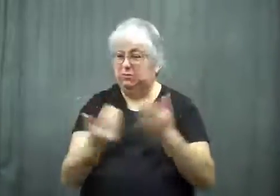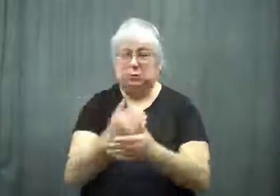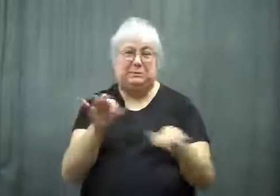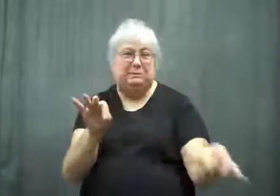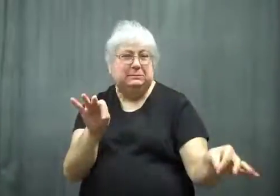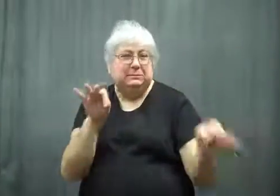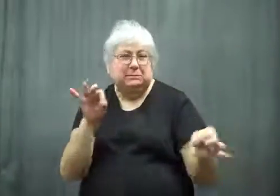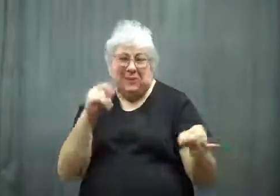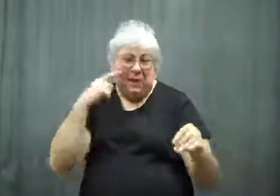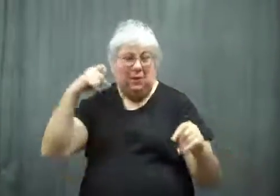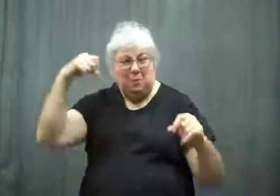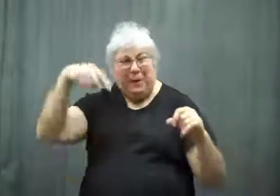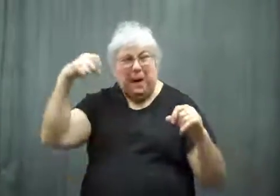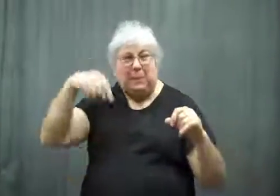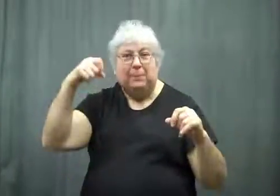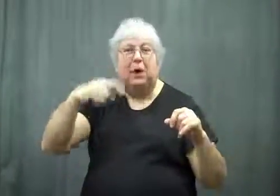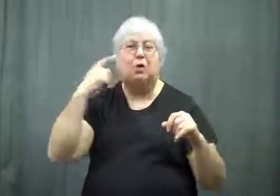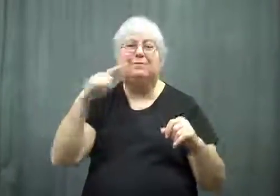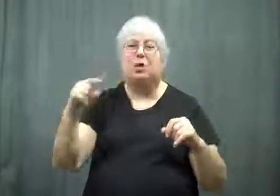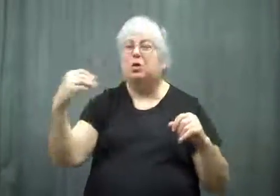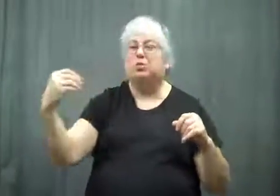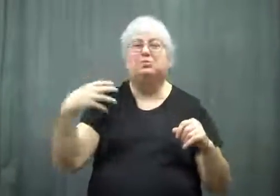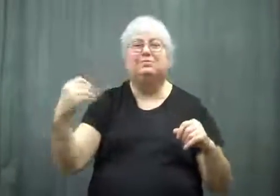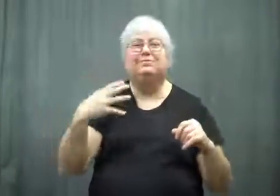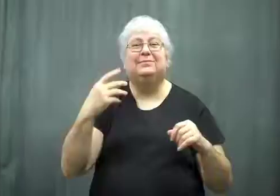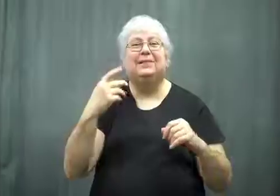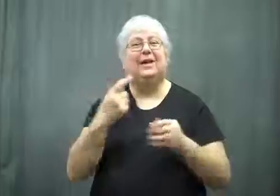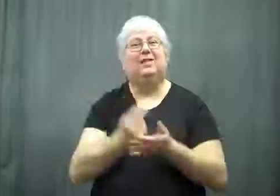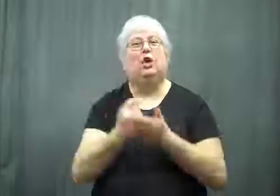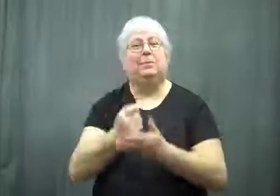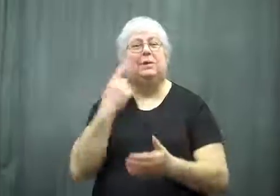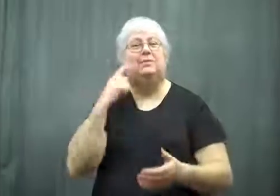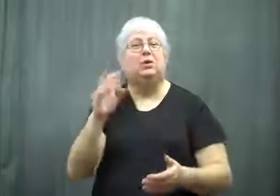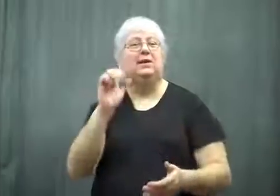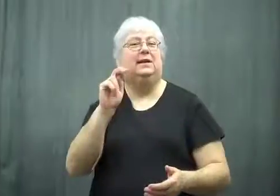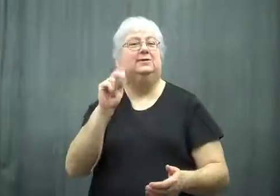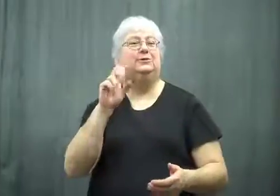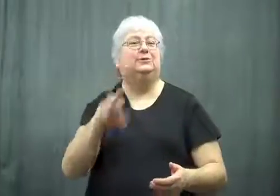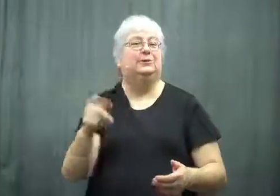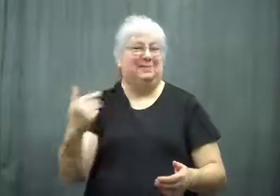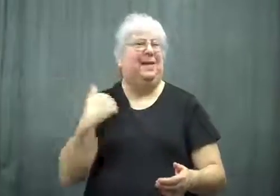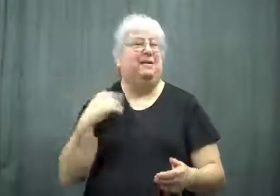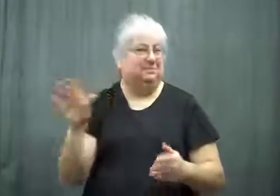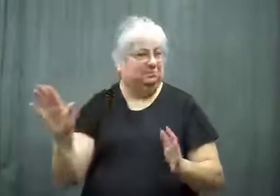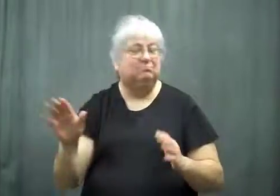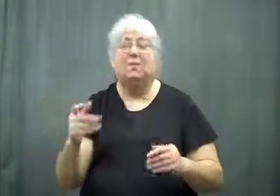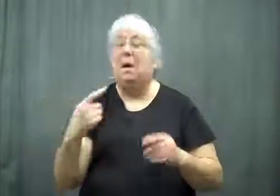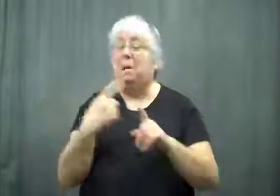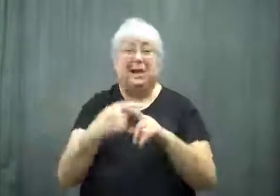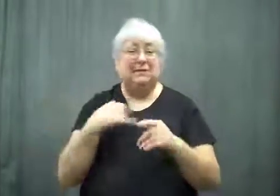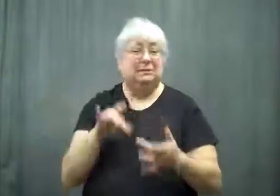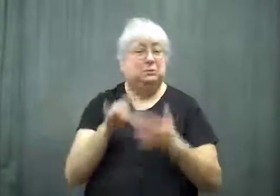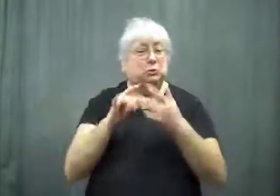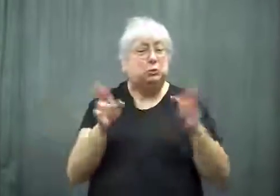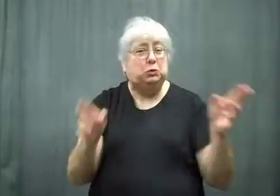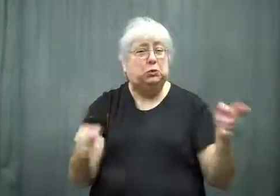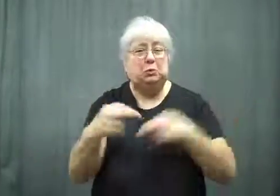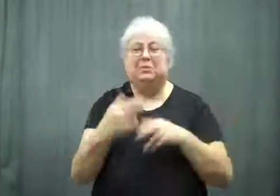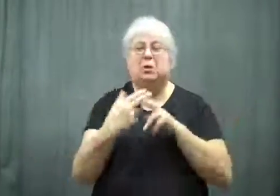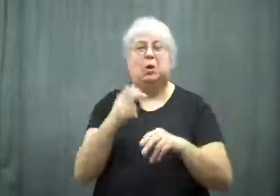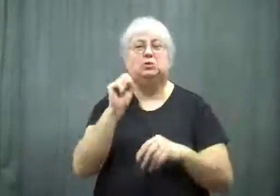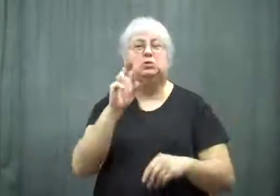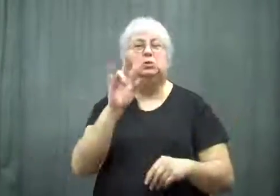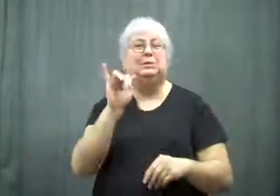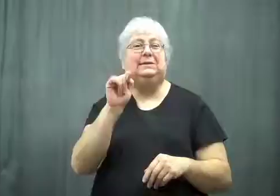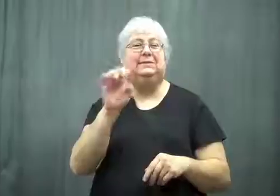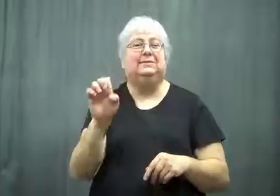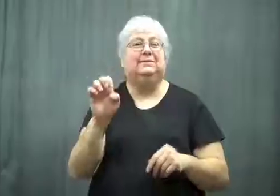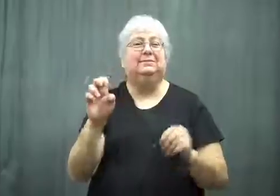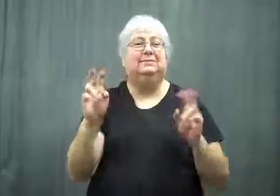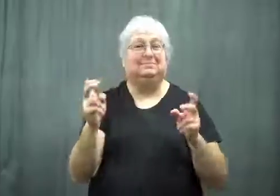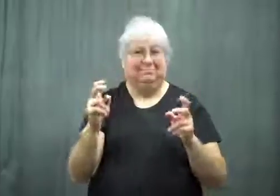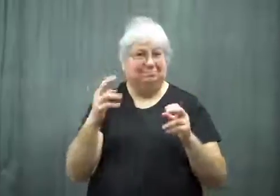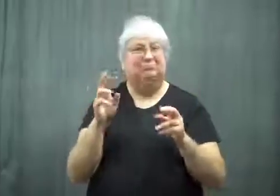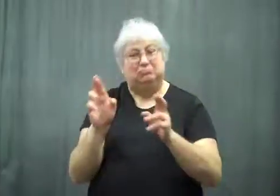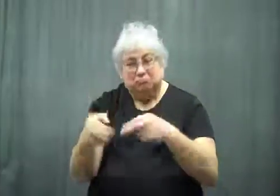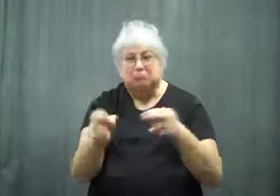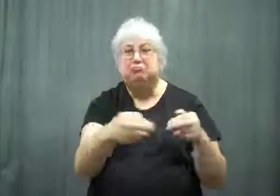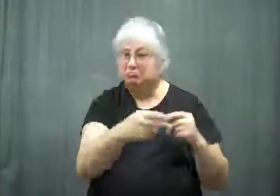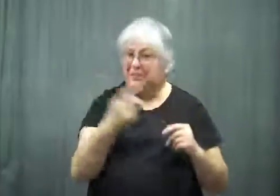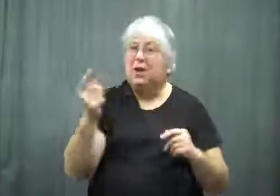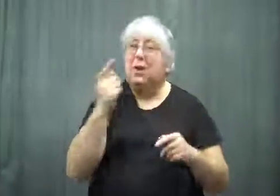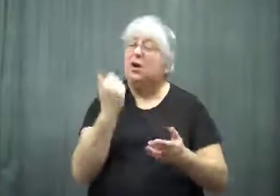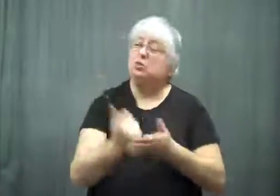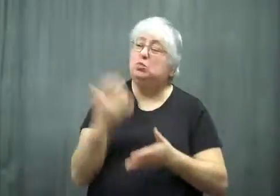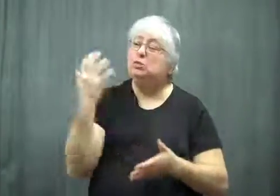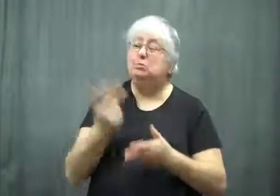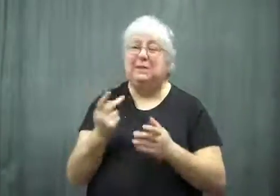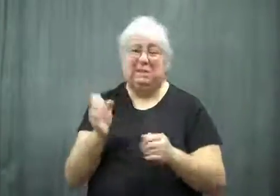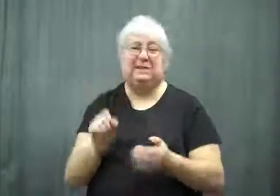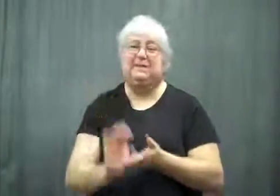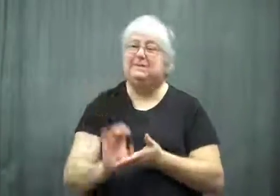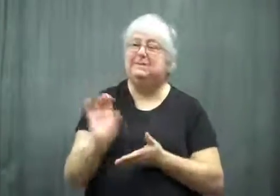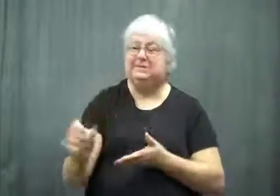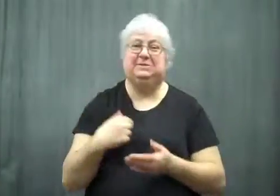It had some of the latest, most precise radiation therapy equipment for treating cancer.